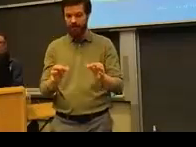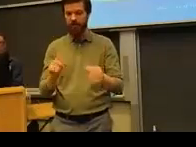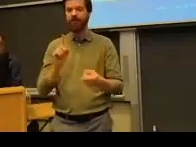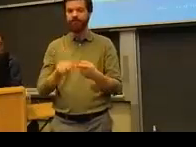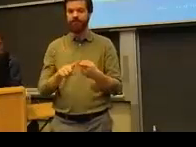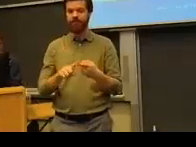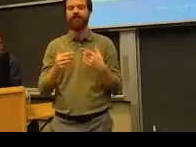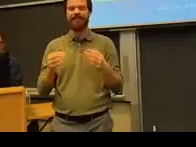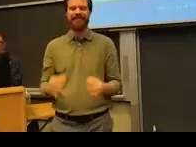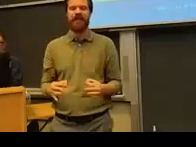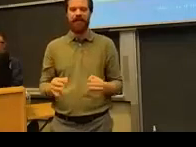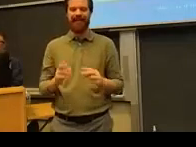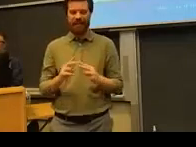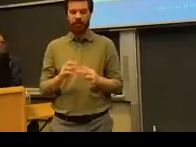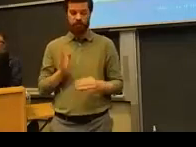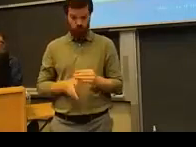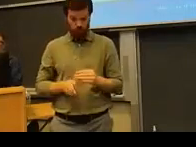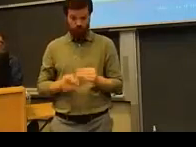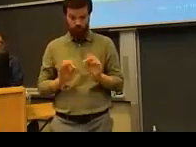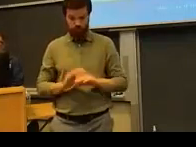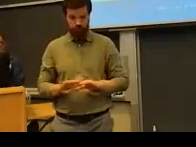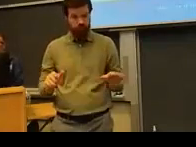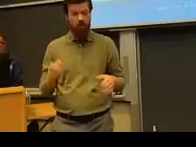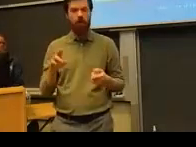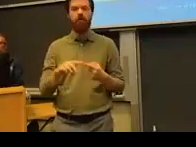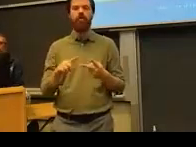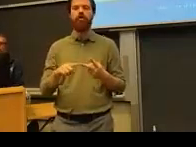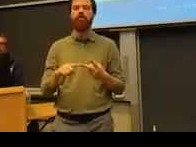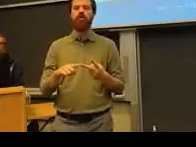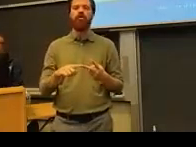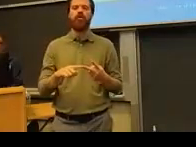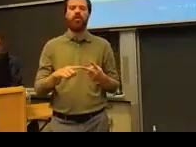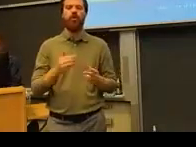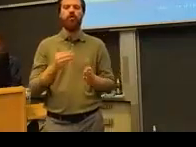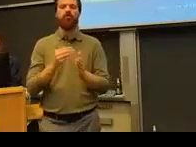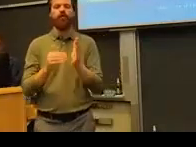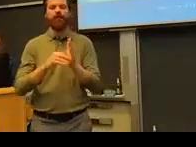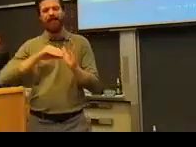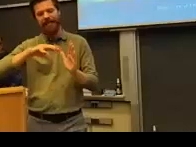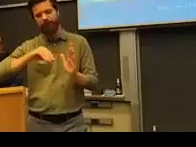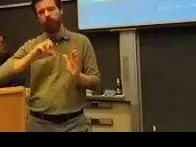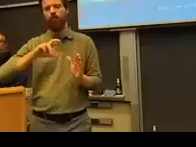um until it's either over or um or repeat imaging has happened or or some other option